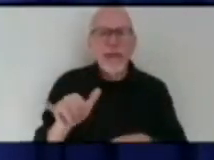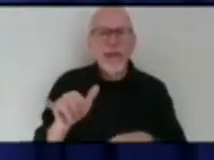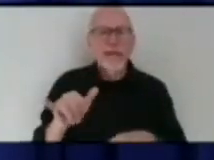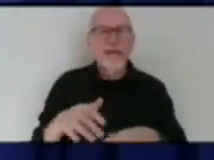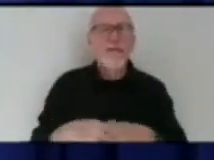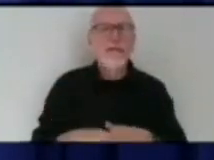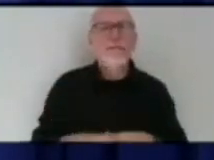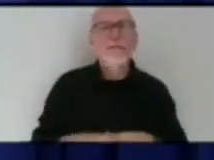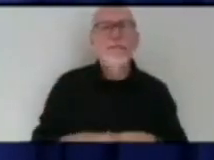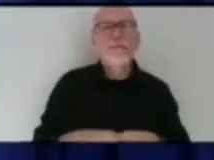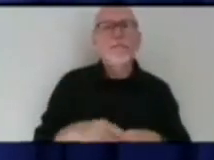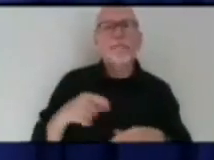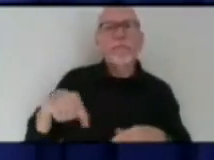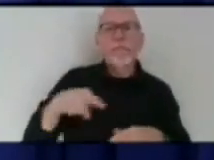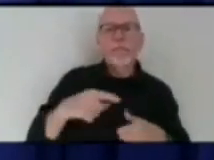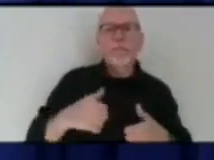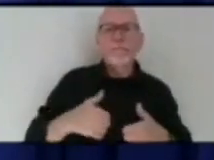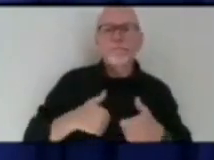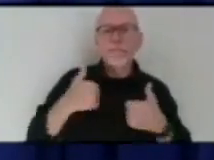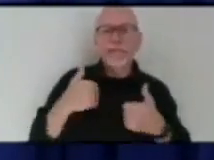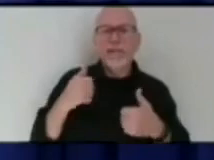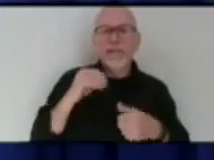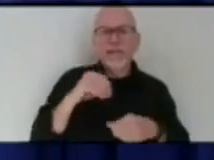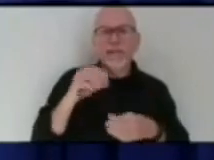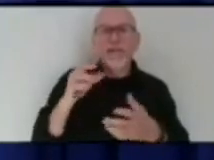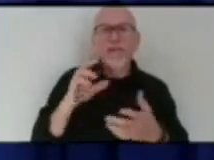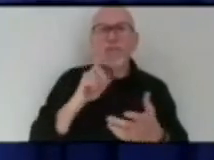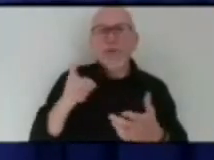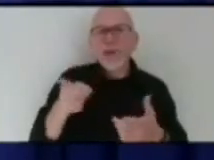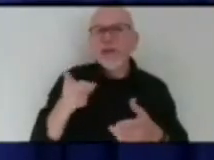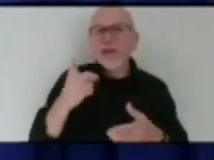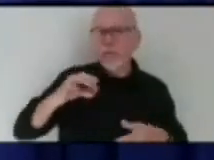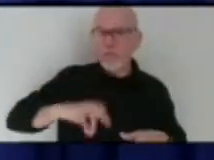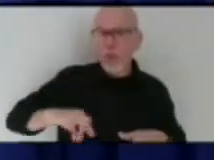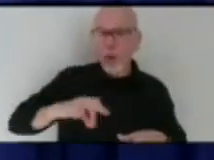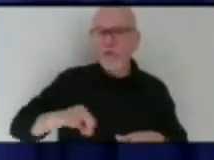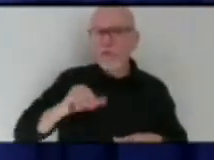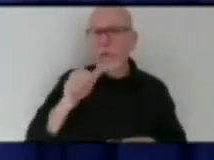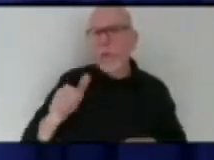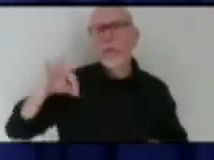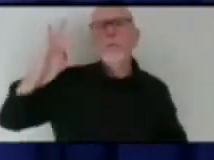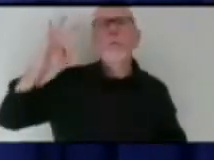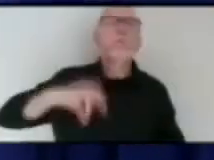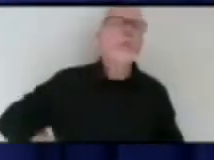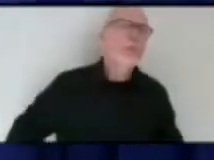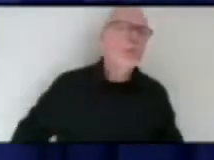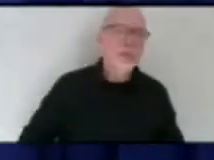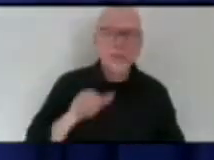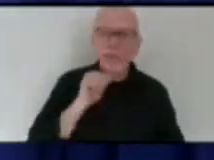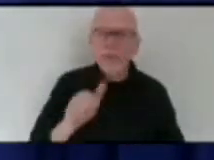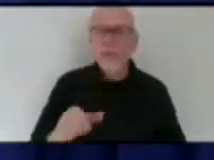live in very small margins. Anyway, Pre cove it what a what a tough business to